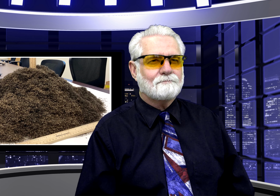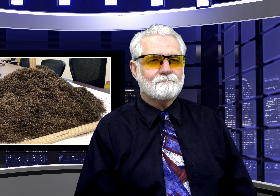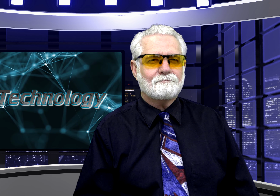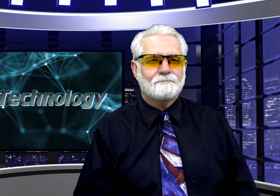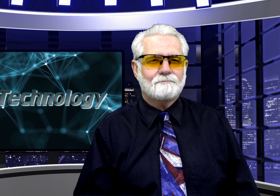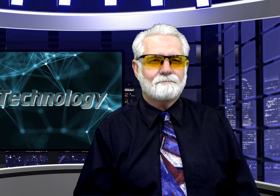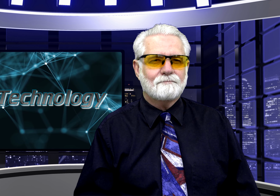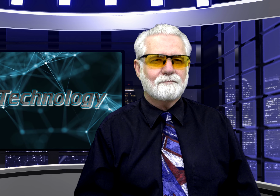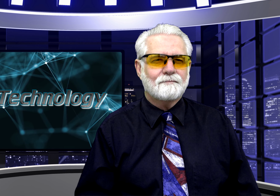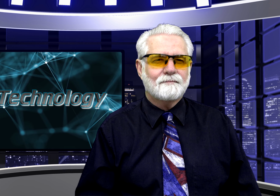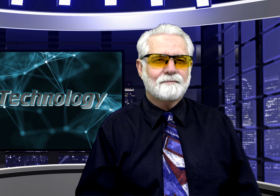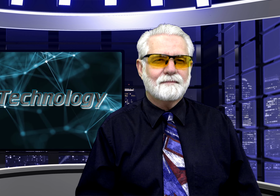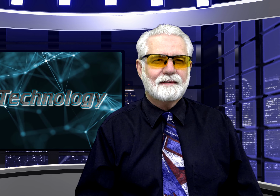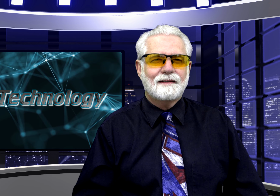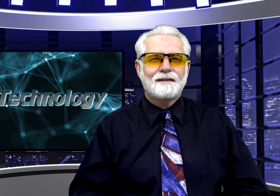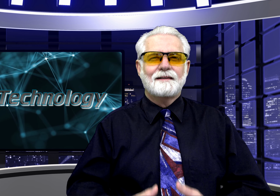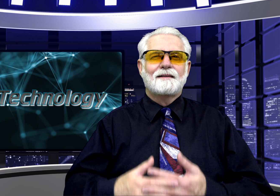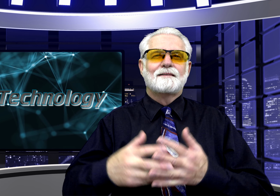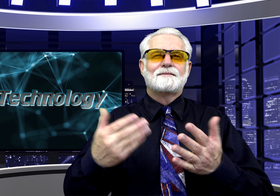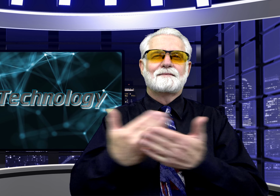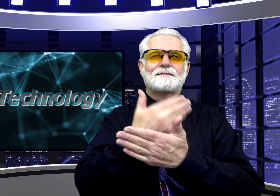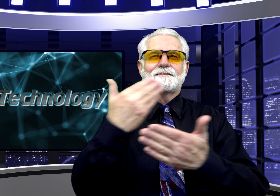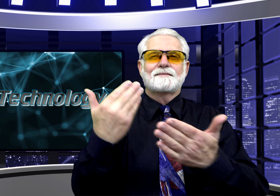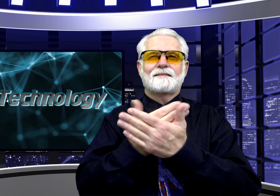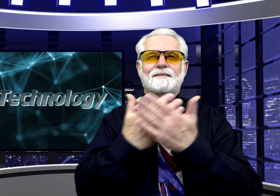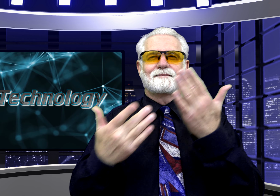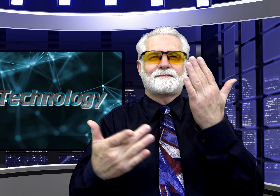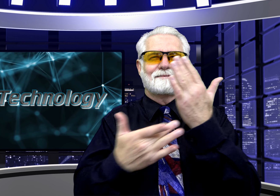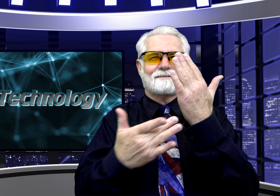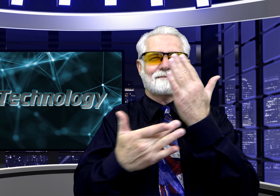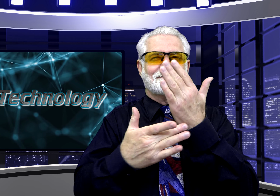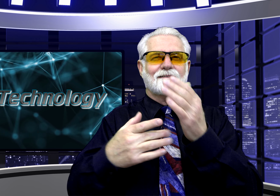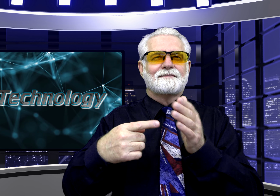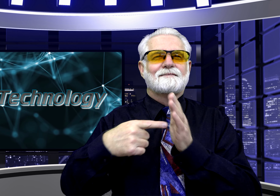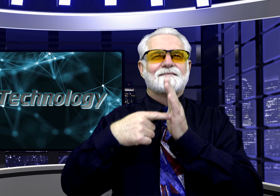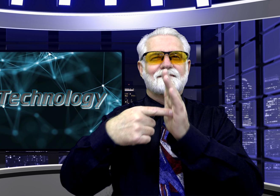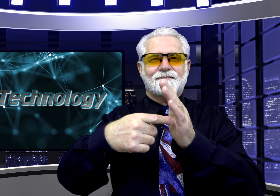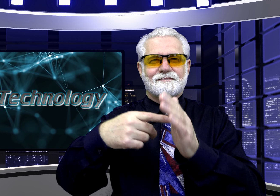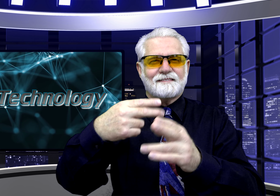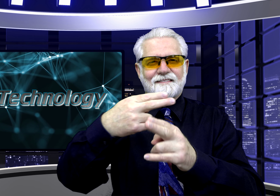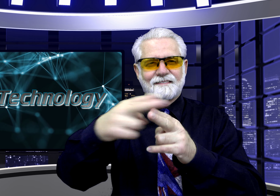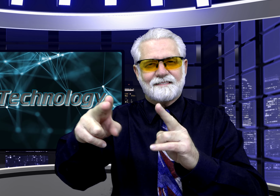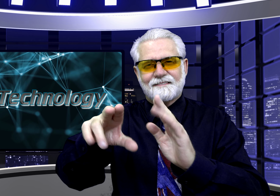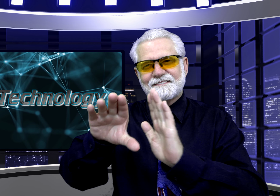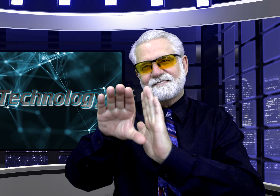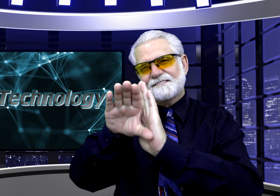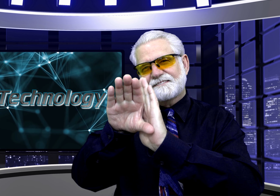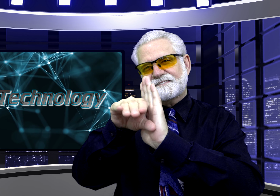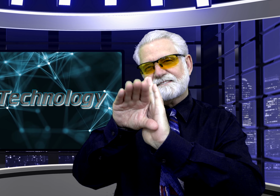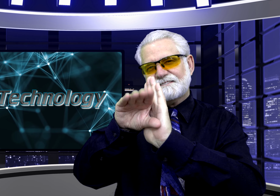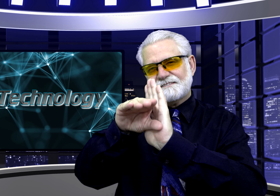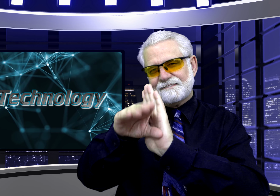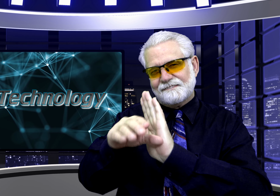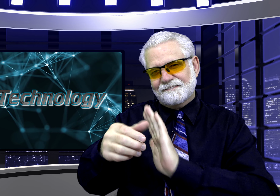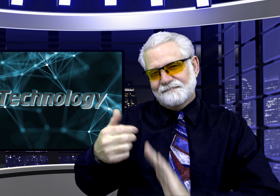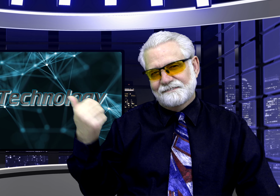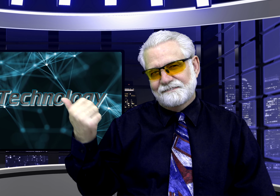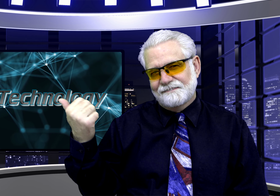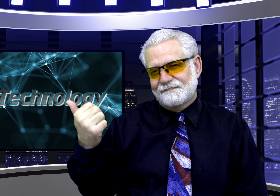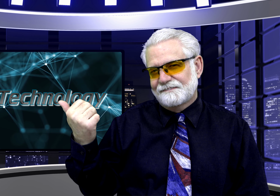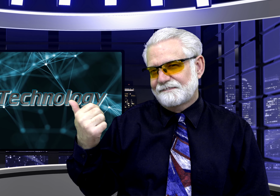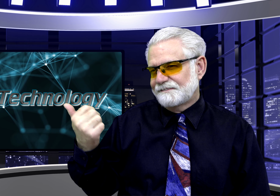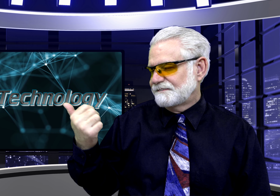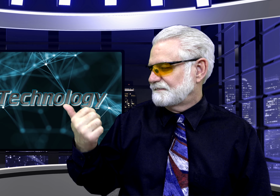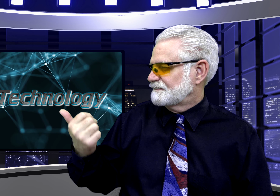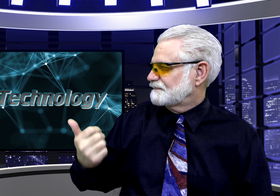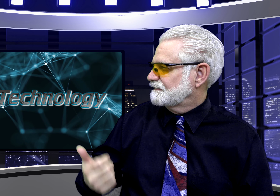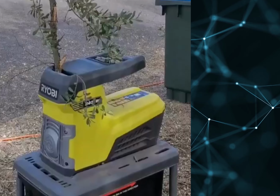New technology! I’ll show you a short video.